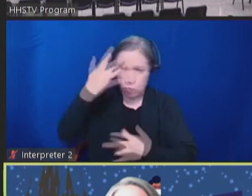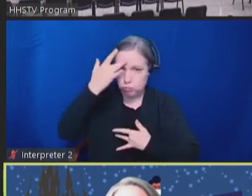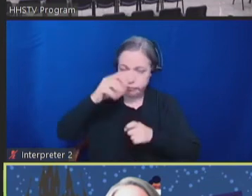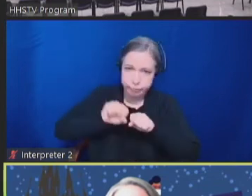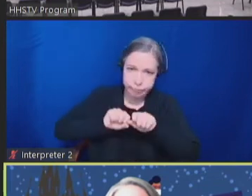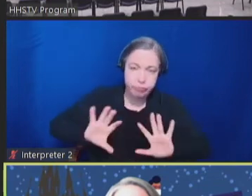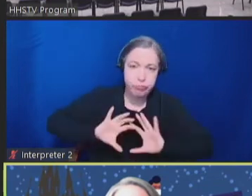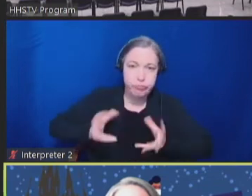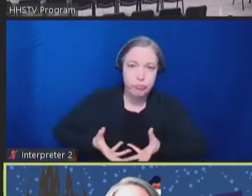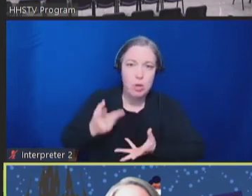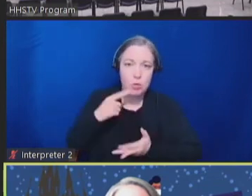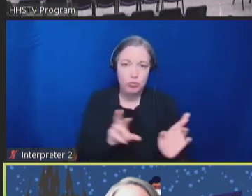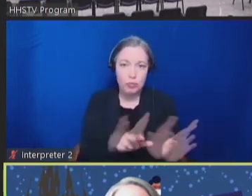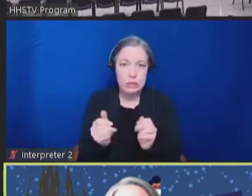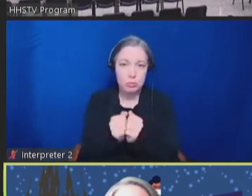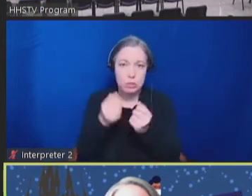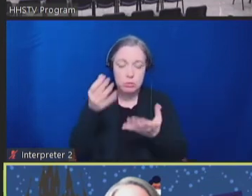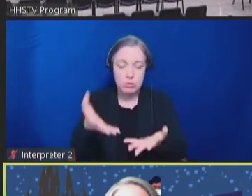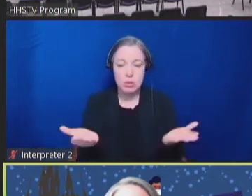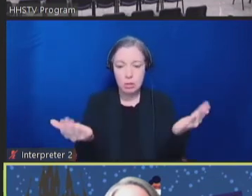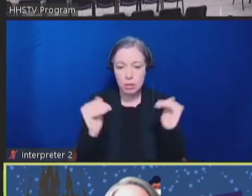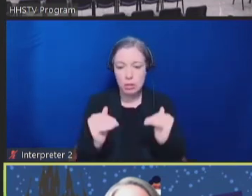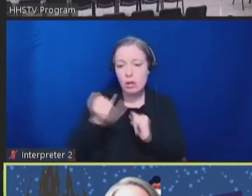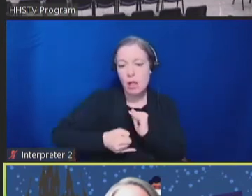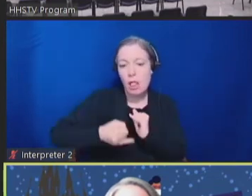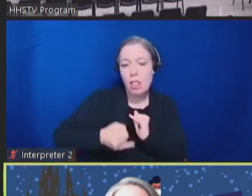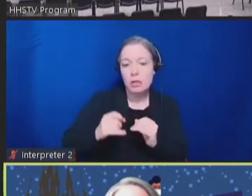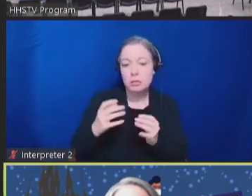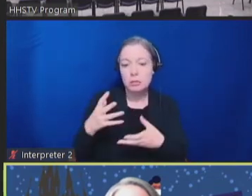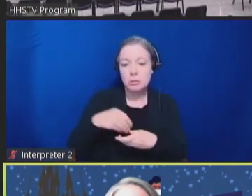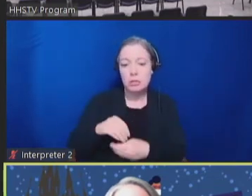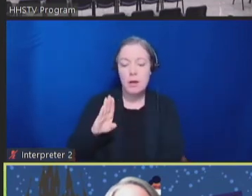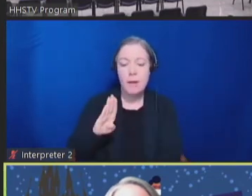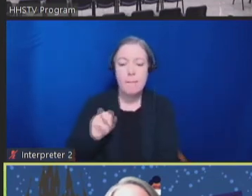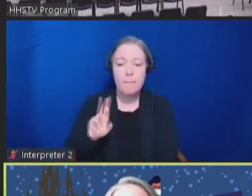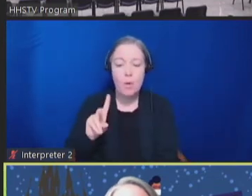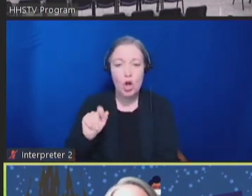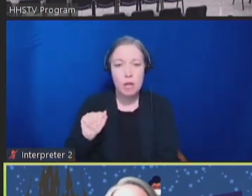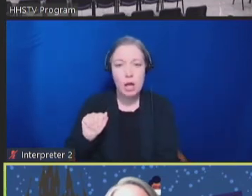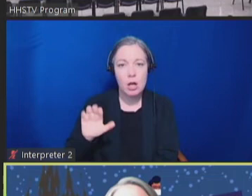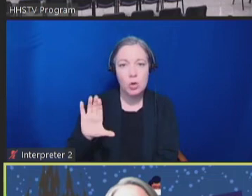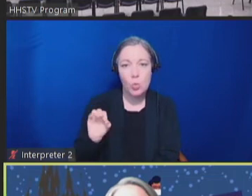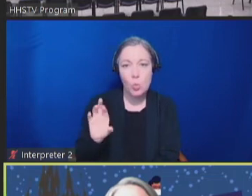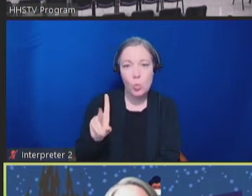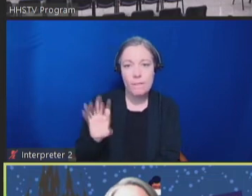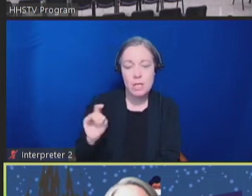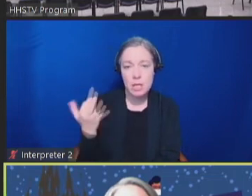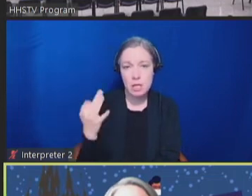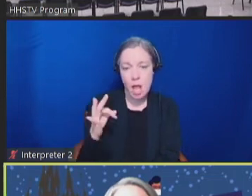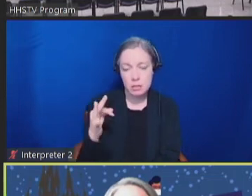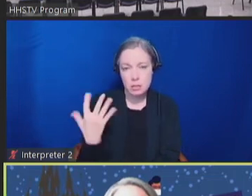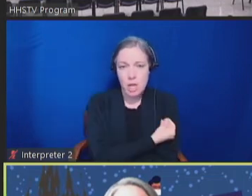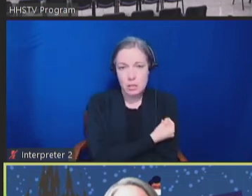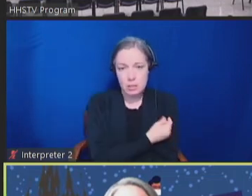And finally, as part of BARDA's COVID-19 vaccine update, BARDA's been collaborating with NIH and